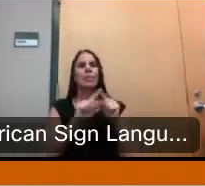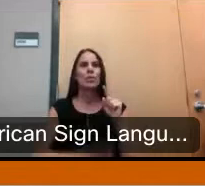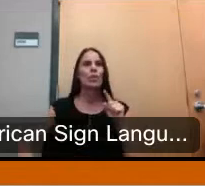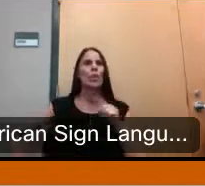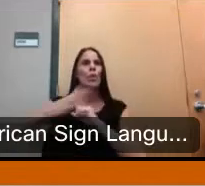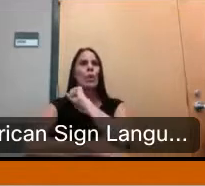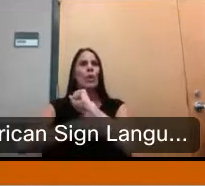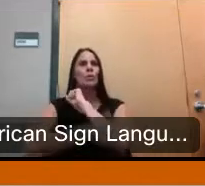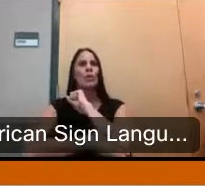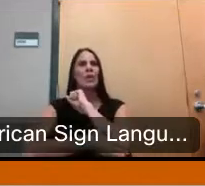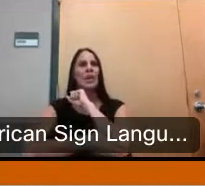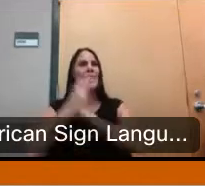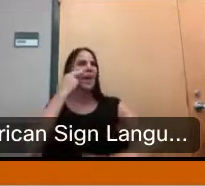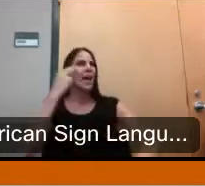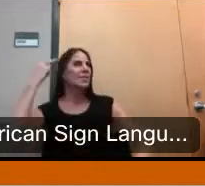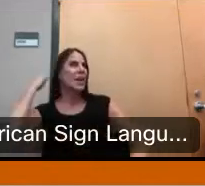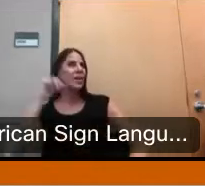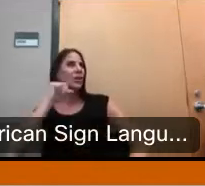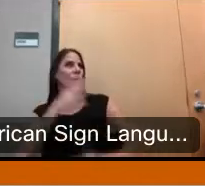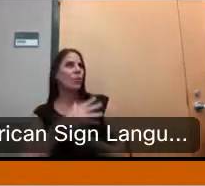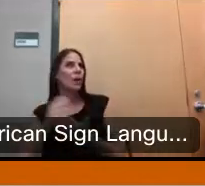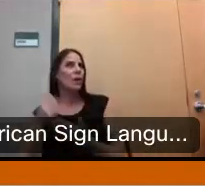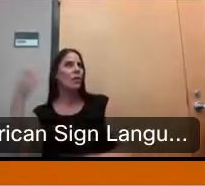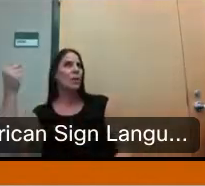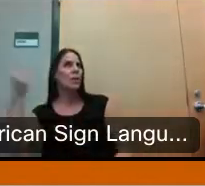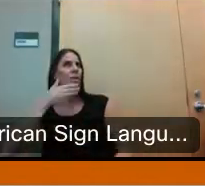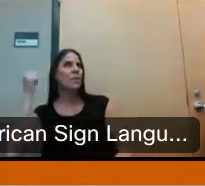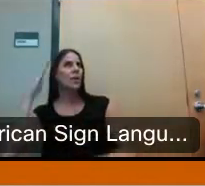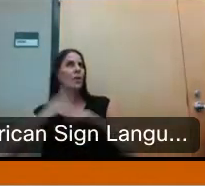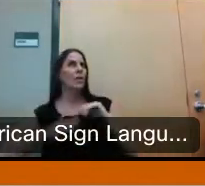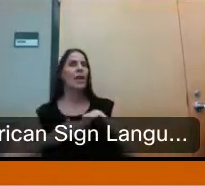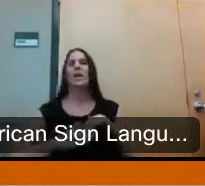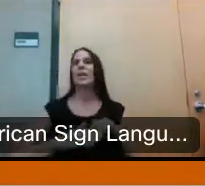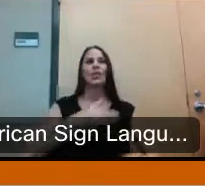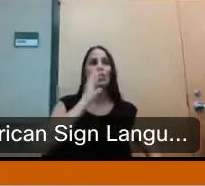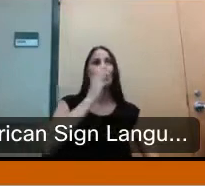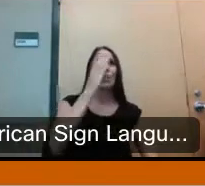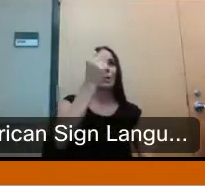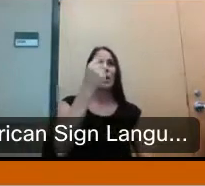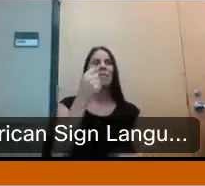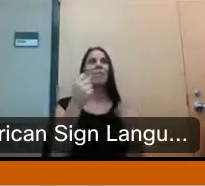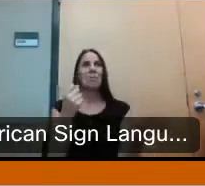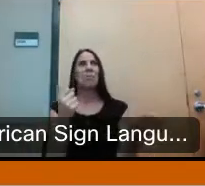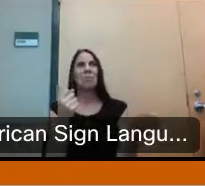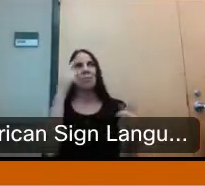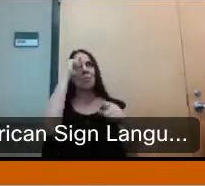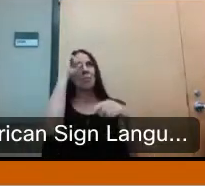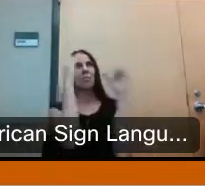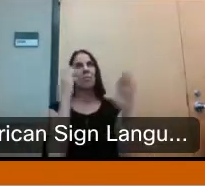out of ML, is more effective to sell milk than you should drink more milk. But then it's like, oh, that makes a lot of sense. And a lot of really good com is like that.